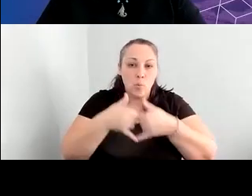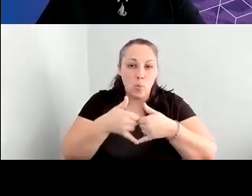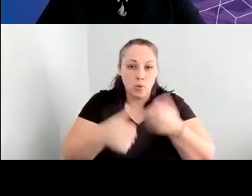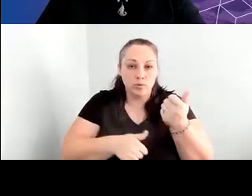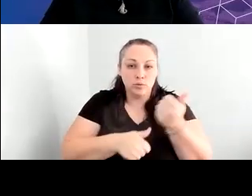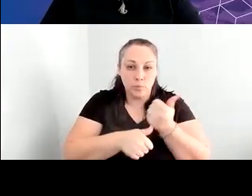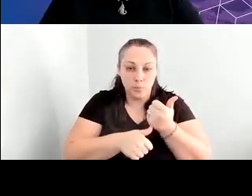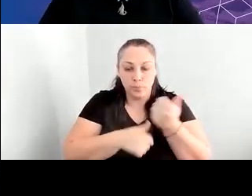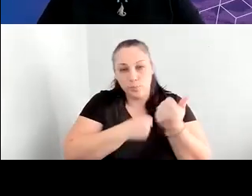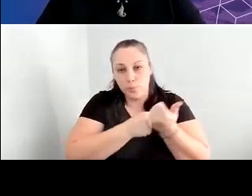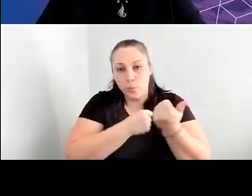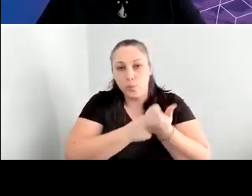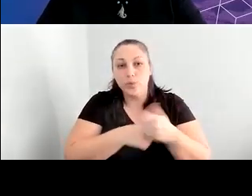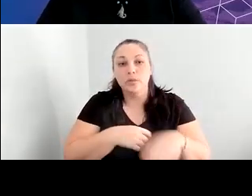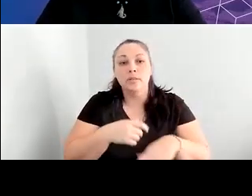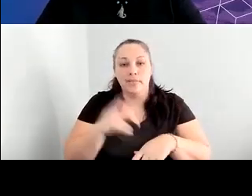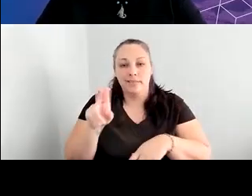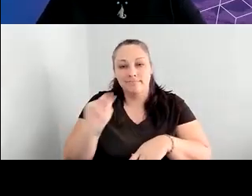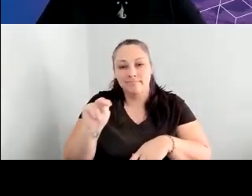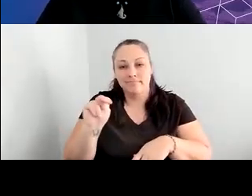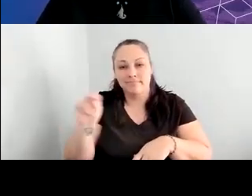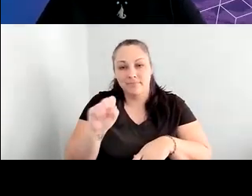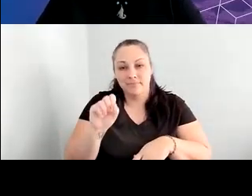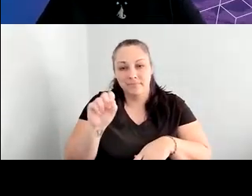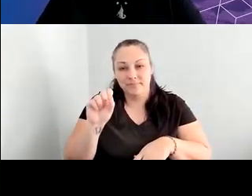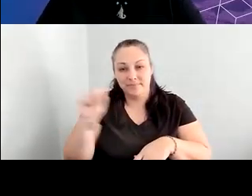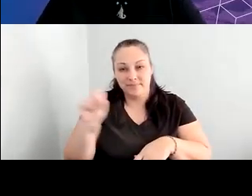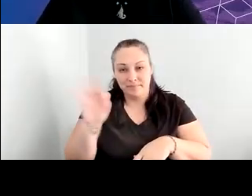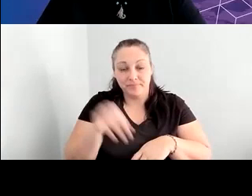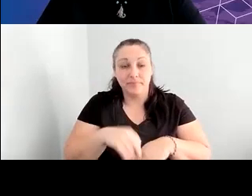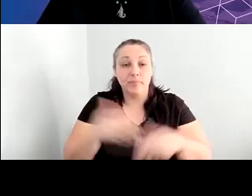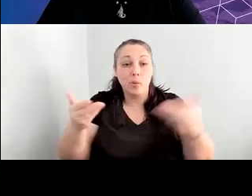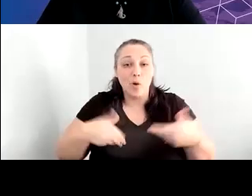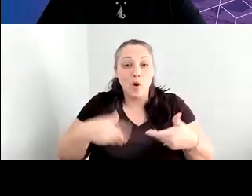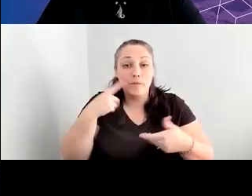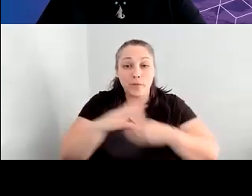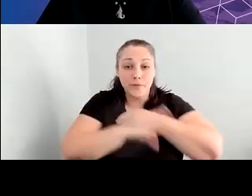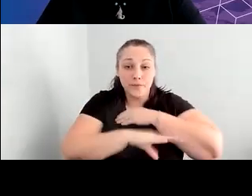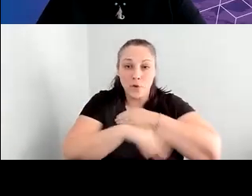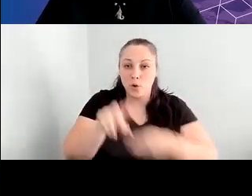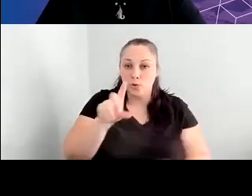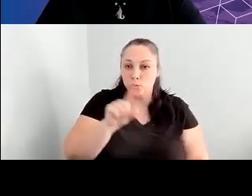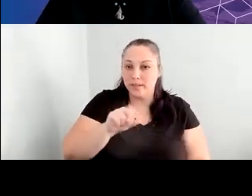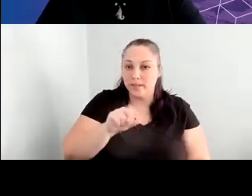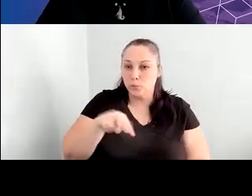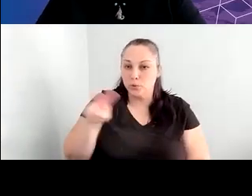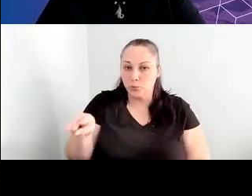It is my pleasure to welcome you today to the Fall 2022 NSF Virtual Grants Conference.